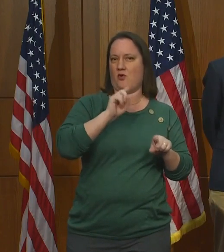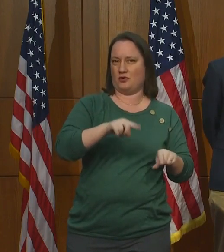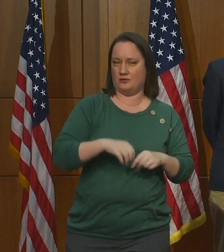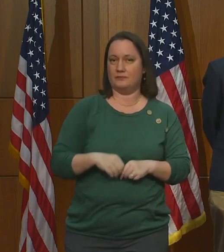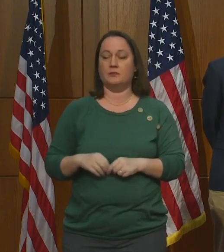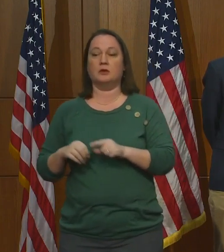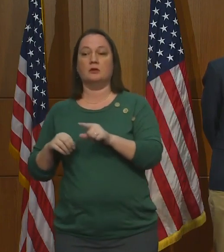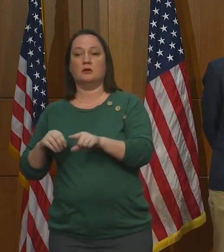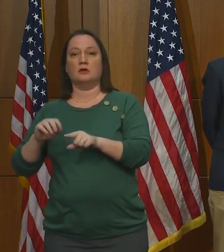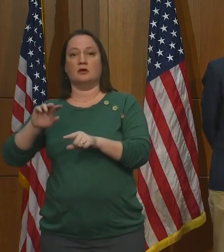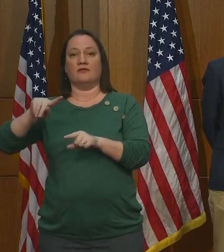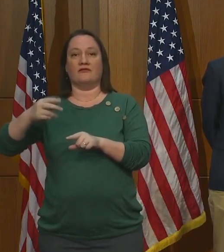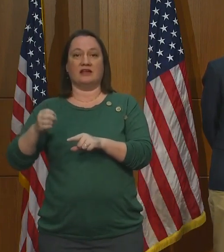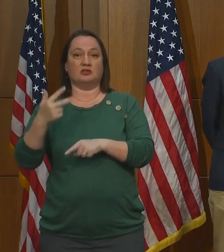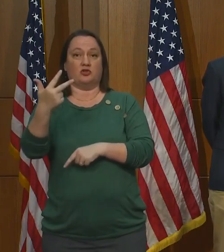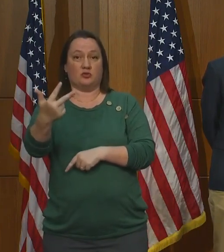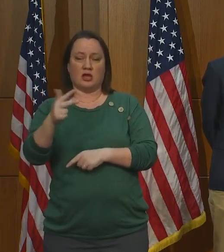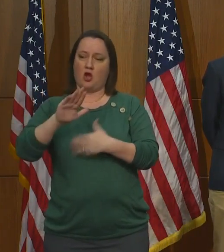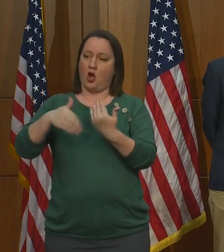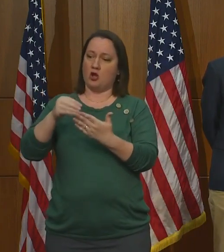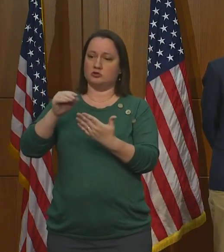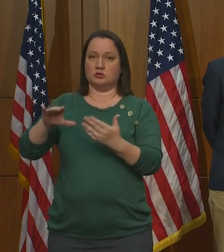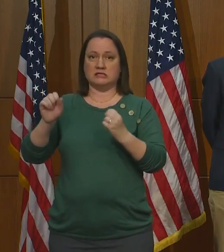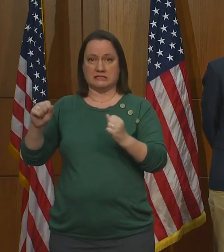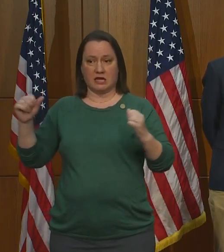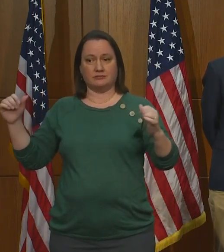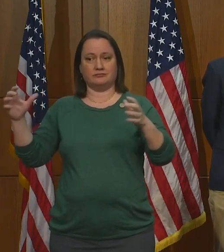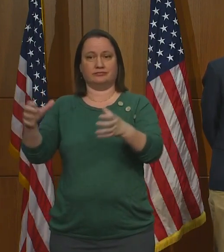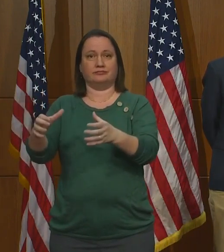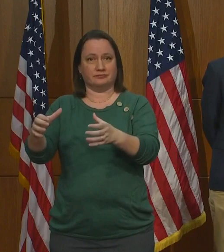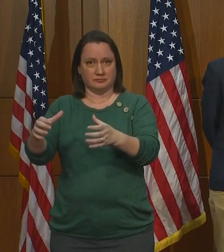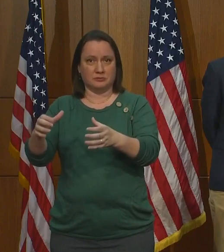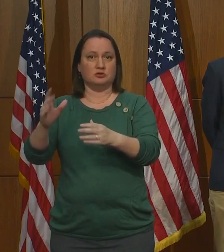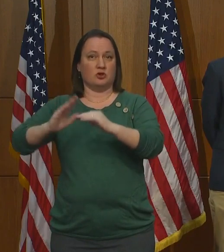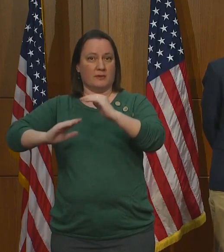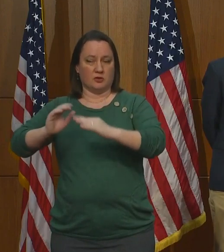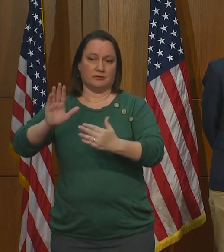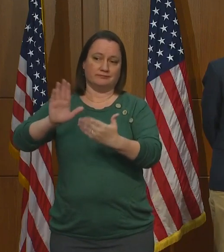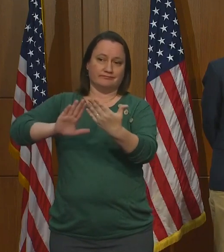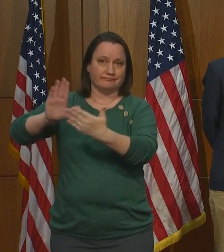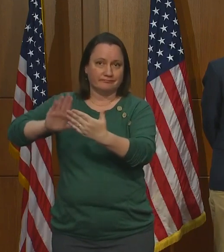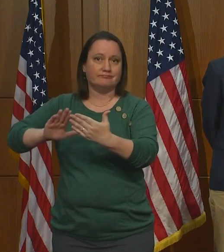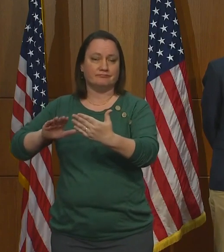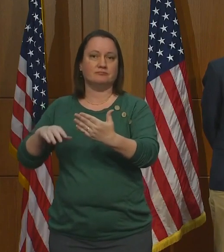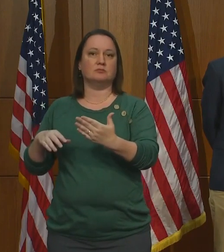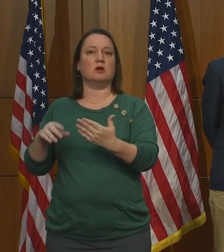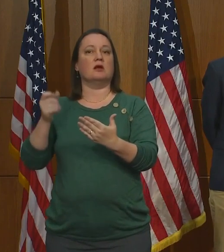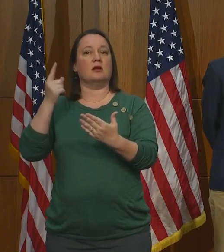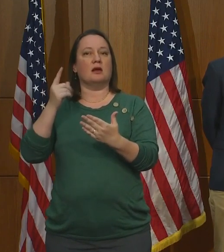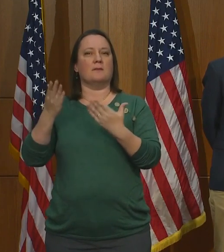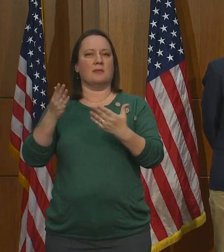EXECUTIVE ORDER. AND FACE THREE SCHOOLS MISCHIEF TO IN PERSON INSTRUCTION FOR ALL STUDENTS BUT WITH THOSE PHYSICAL